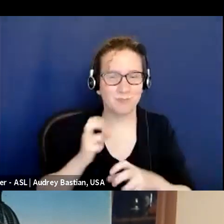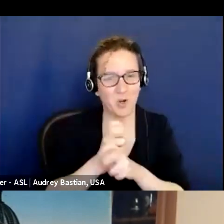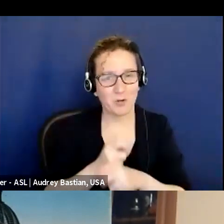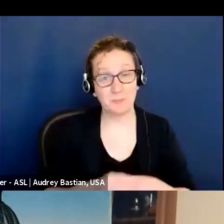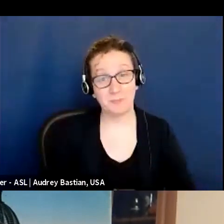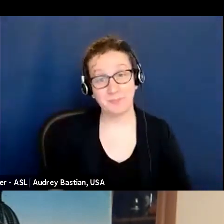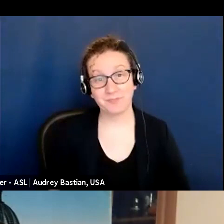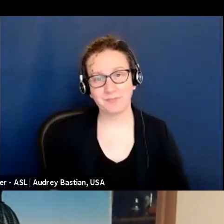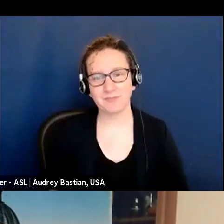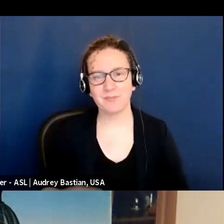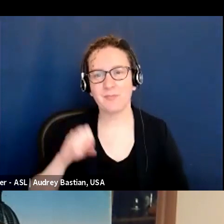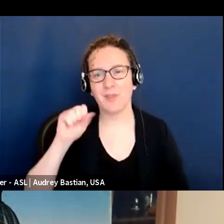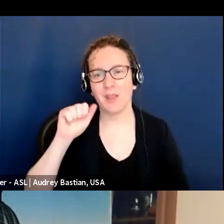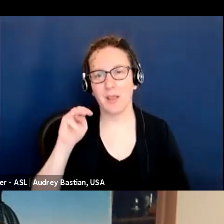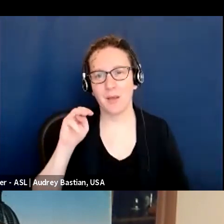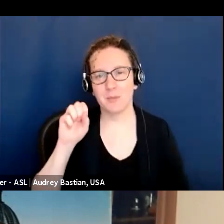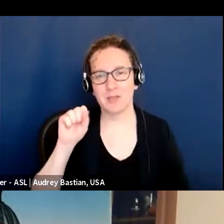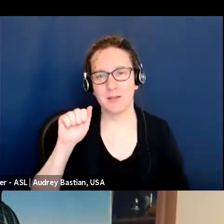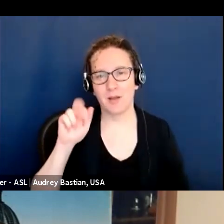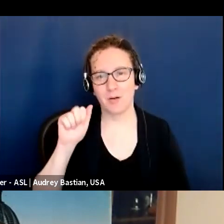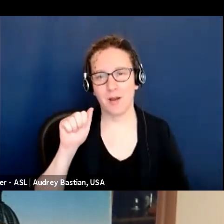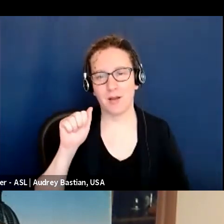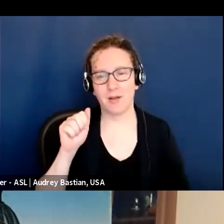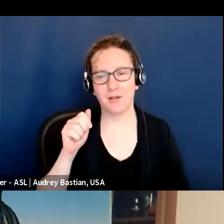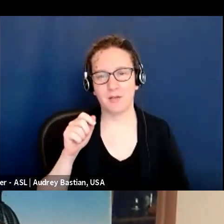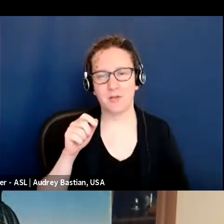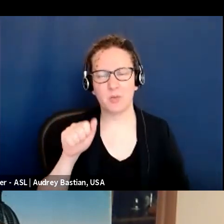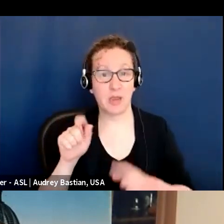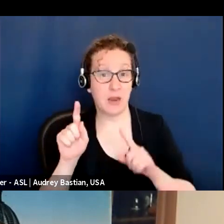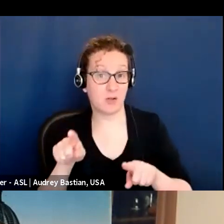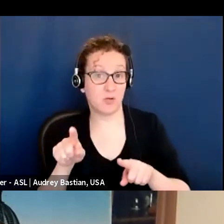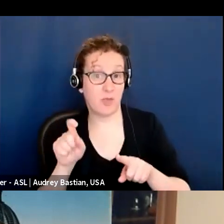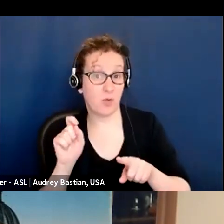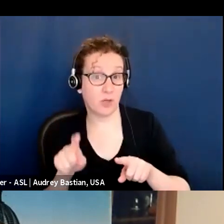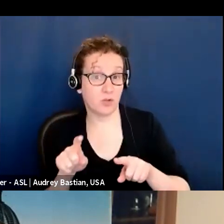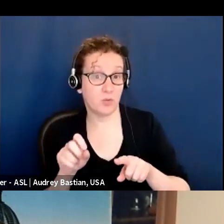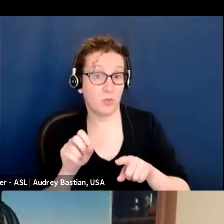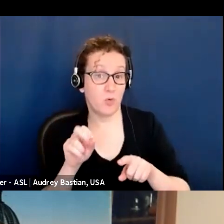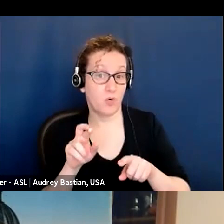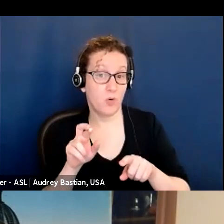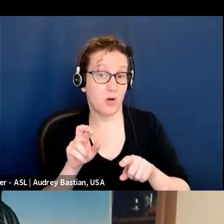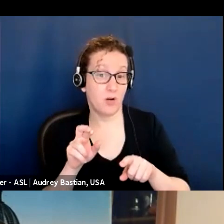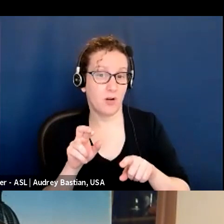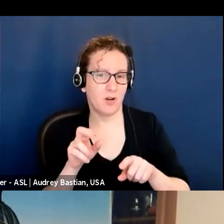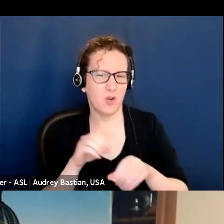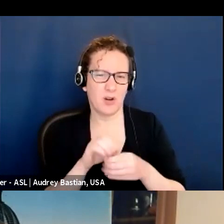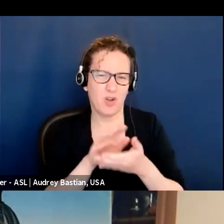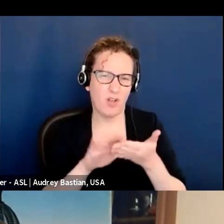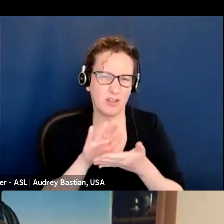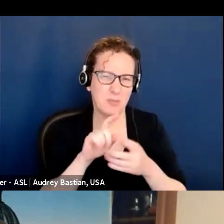Samsara, I'm gonna, to you can answer that question or but I know you were in college, though, so I think it might have been a little different.